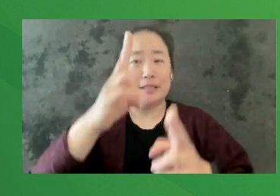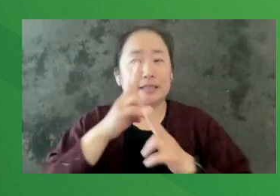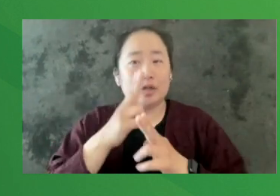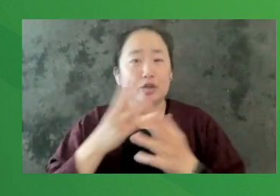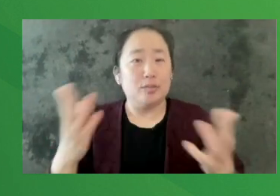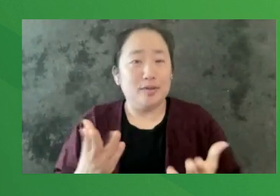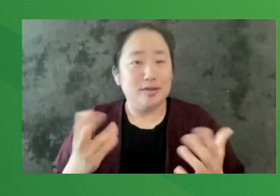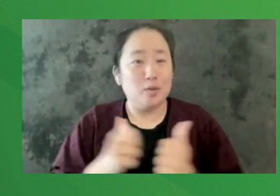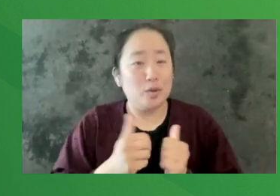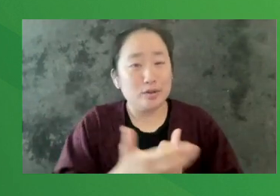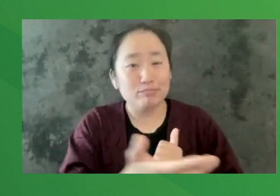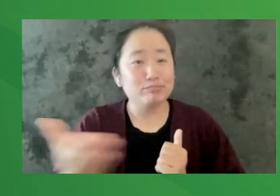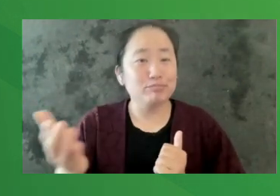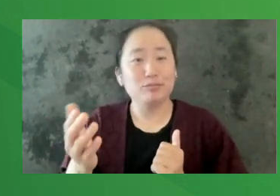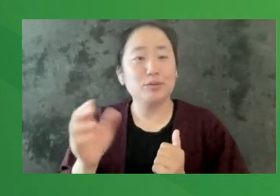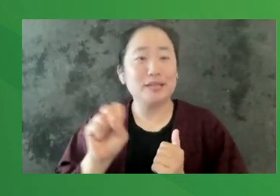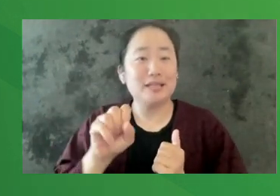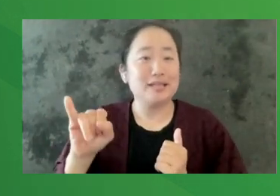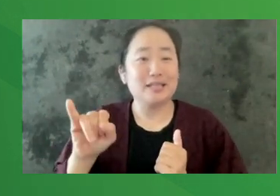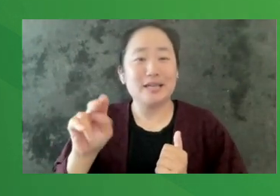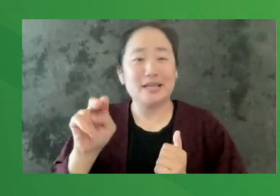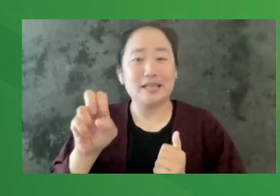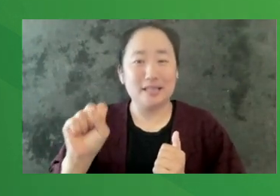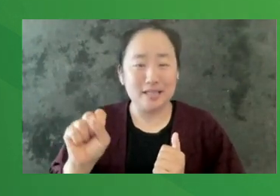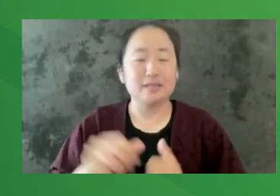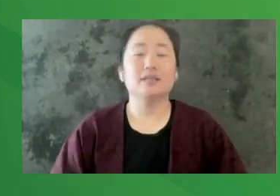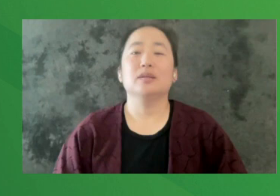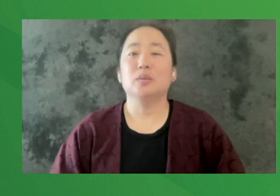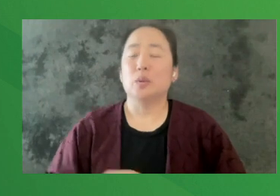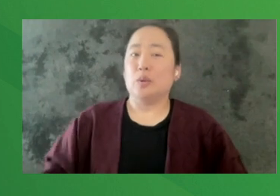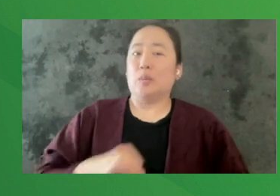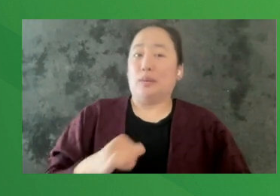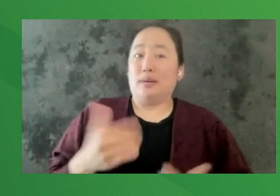this National Education Summit. We're proud to be back. And just very briefly, I will say